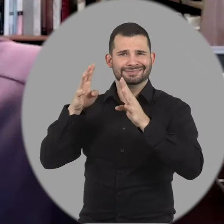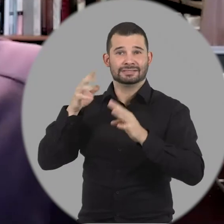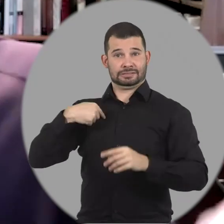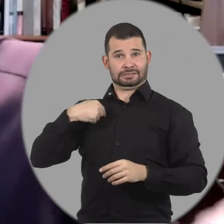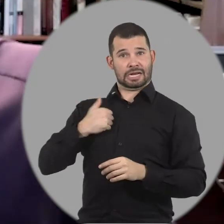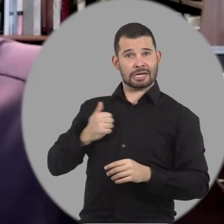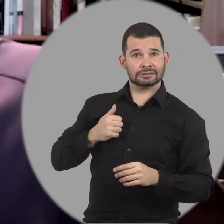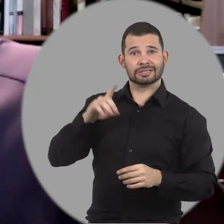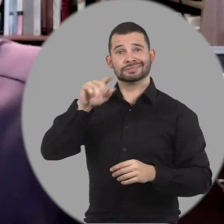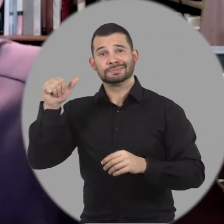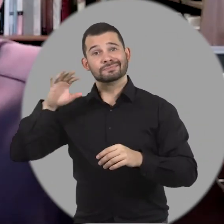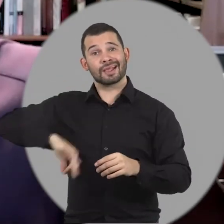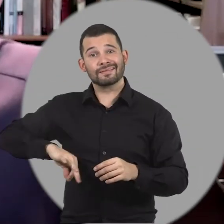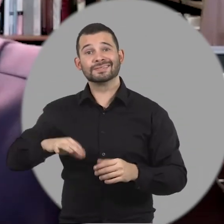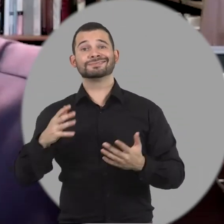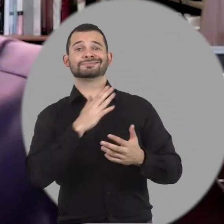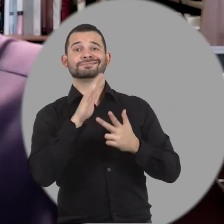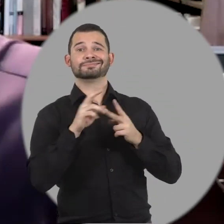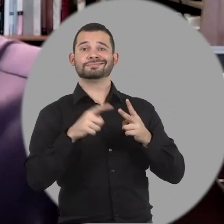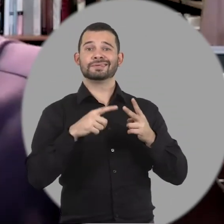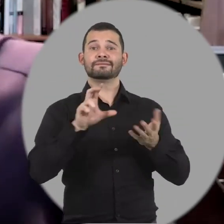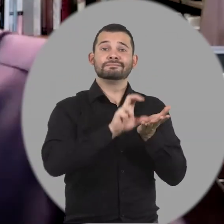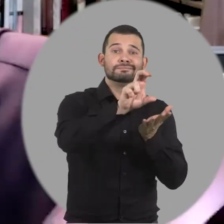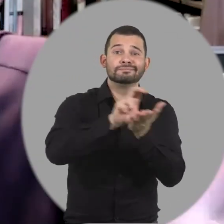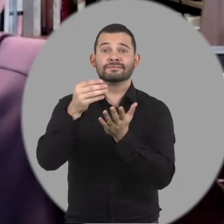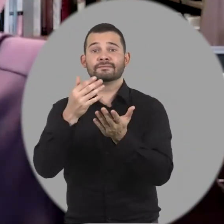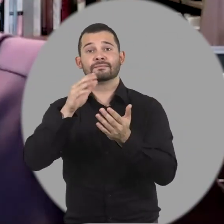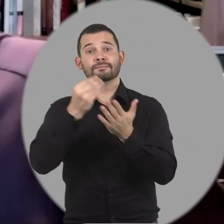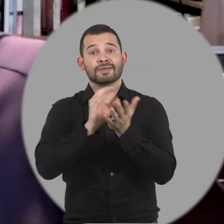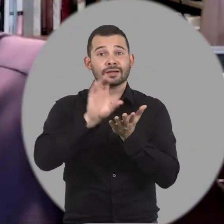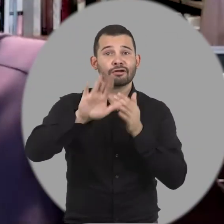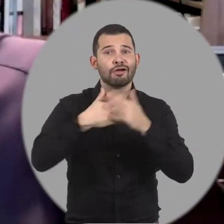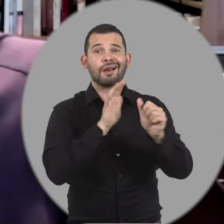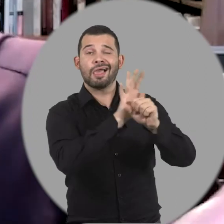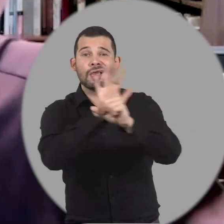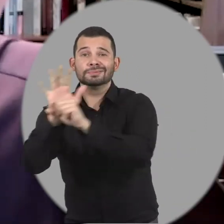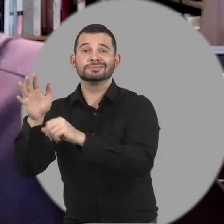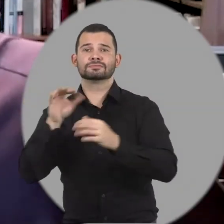of the Canadian Disability Benefit, to finance all of the lobbying, all of the relationship